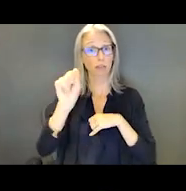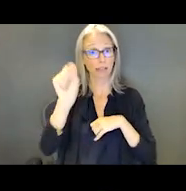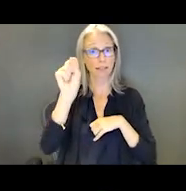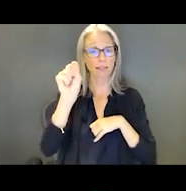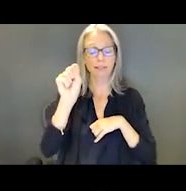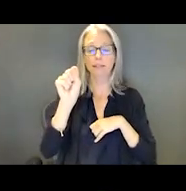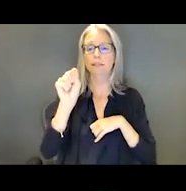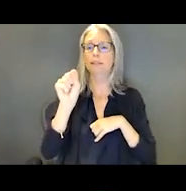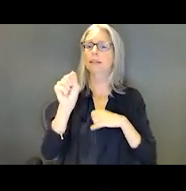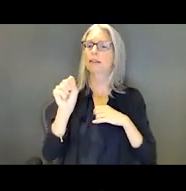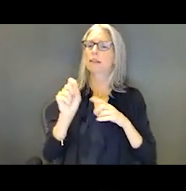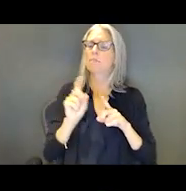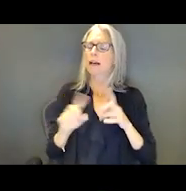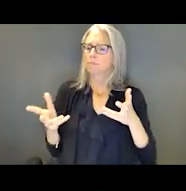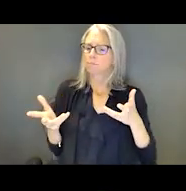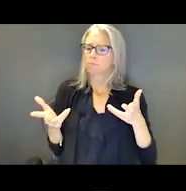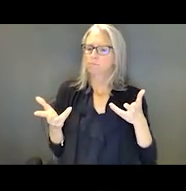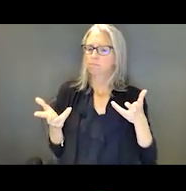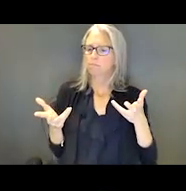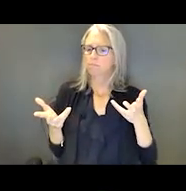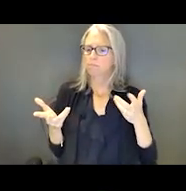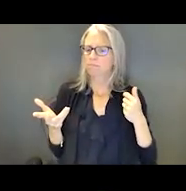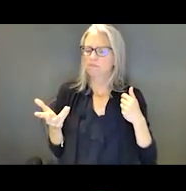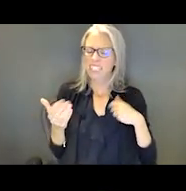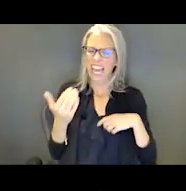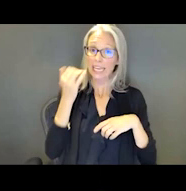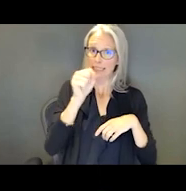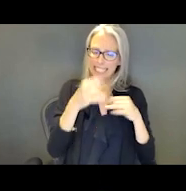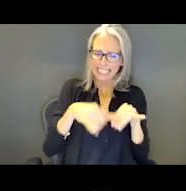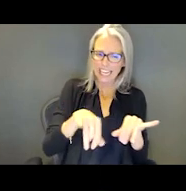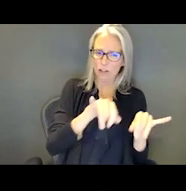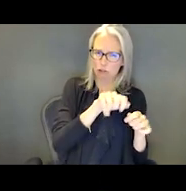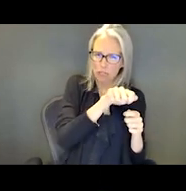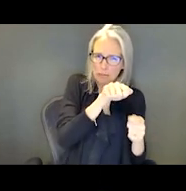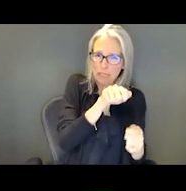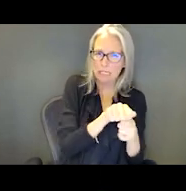And the people who are actually experiencing them. And so I think paying attention to all